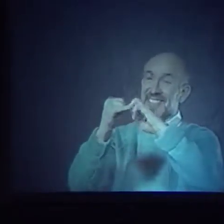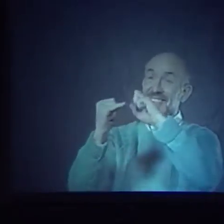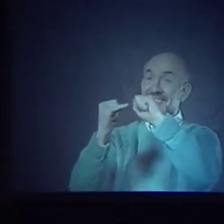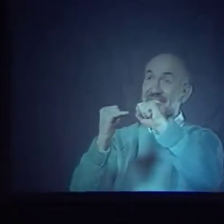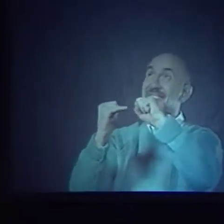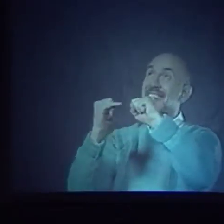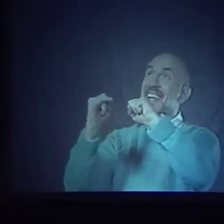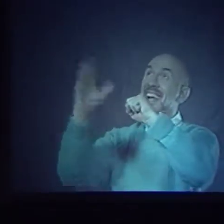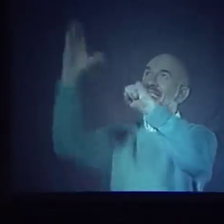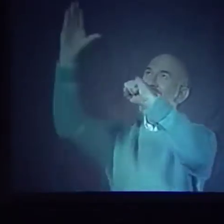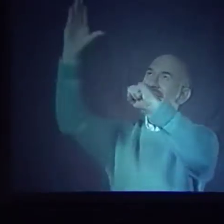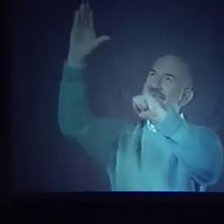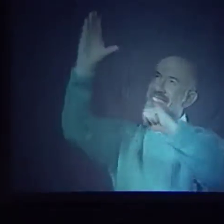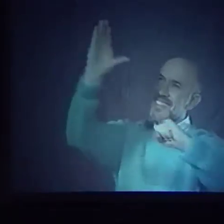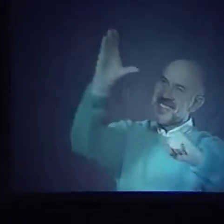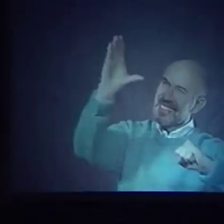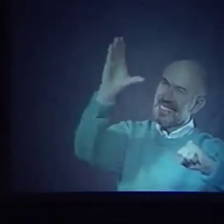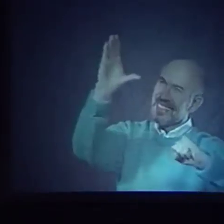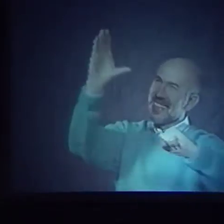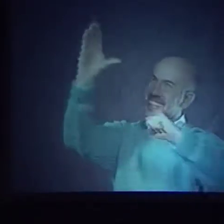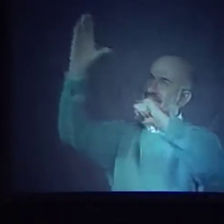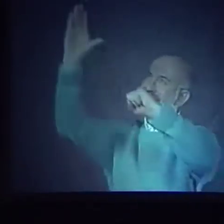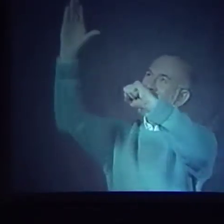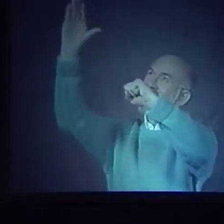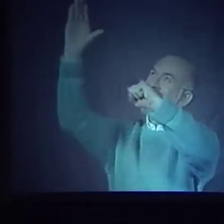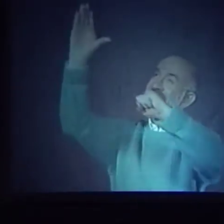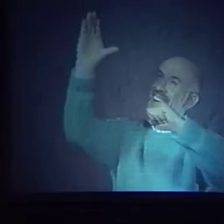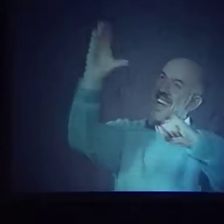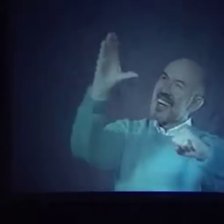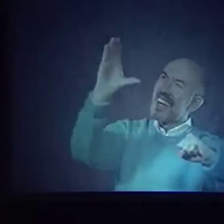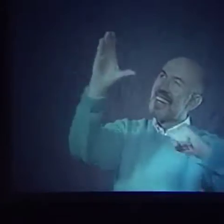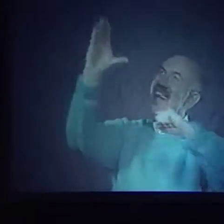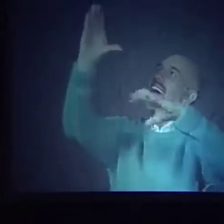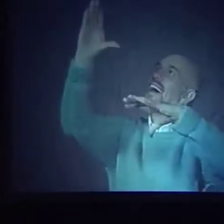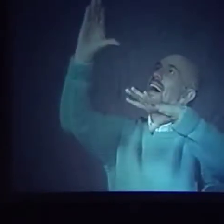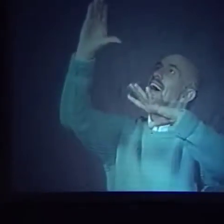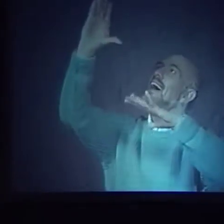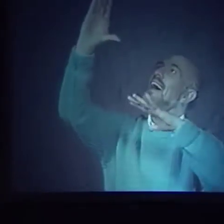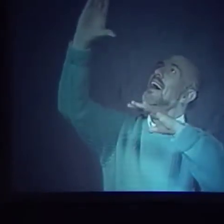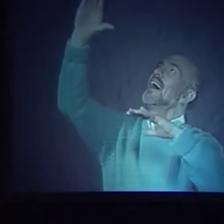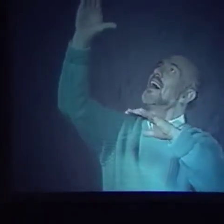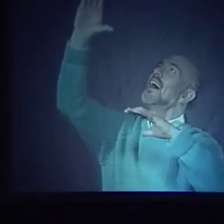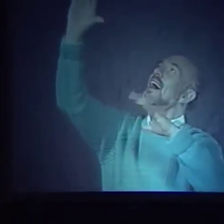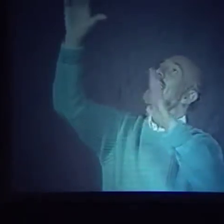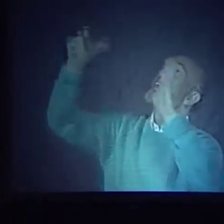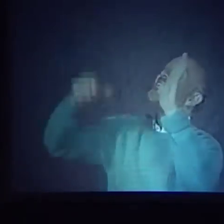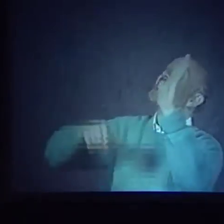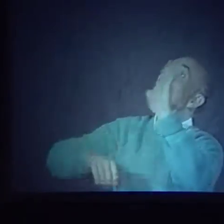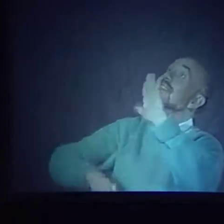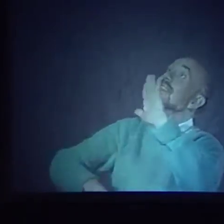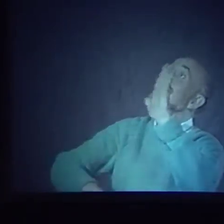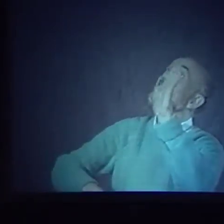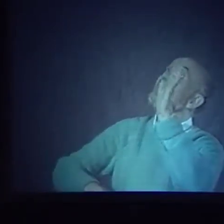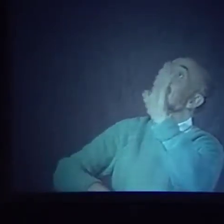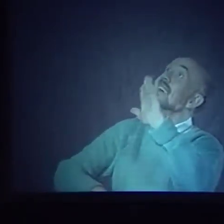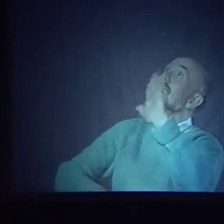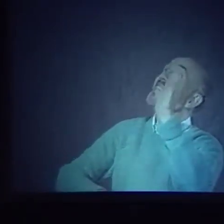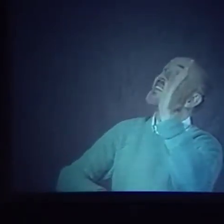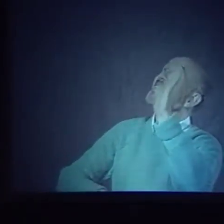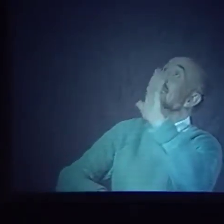BECAUSE IT'S HELD ON BY A STRING TO HER LITTLE PINKIE. AND SHE PULLS THE BALLOON UP AND DOWN, UP AND DOWN,